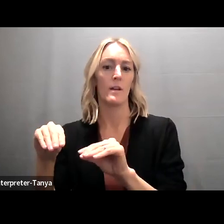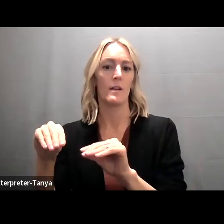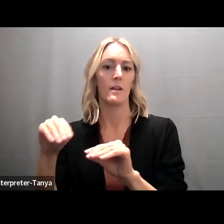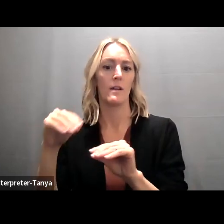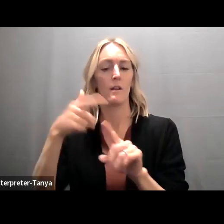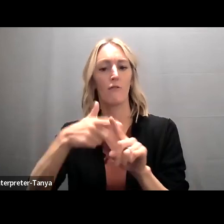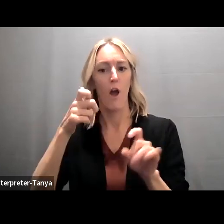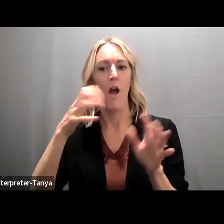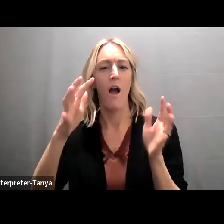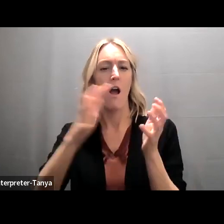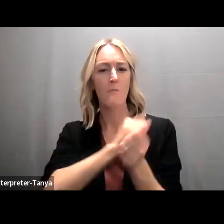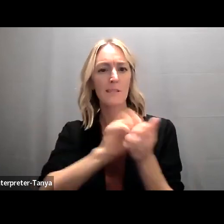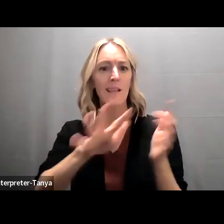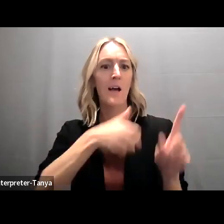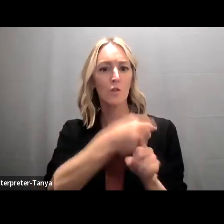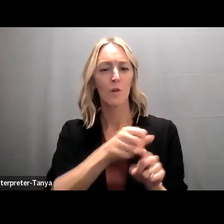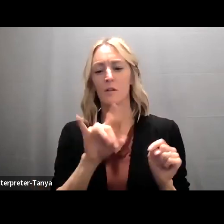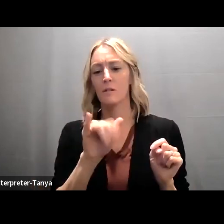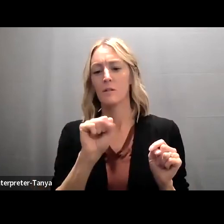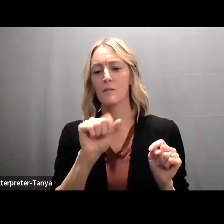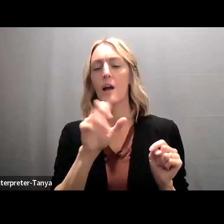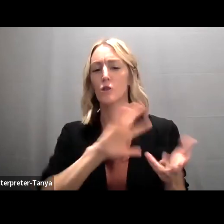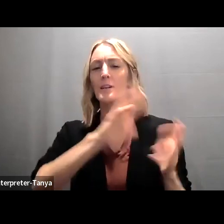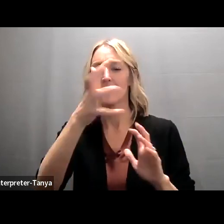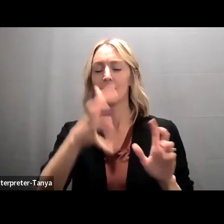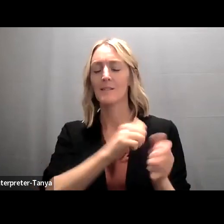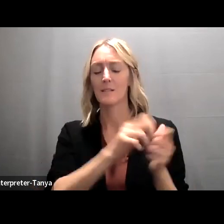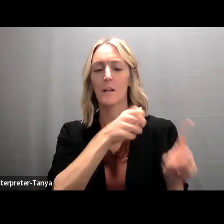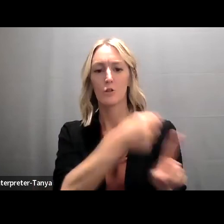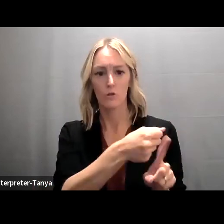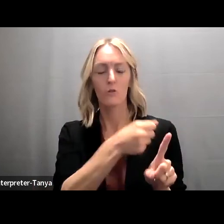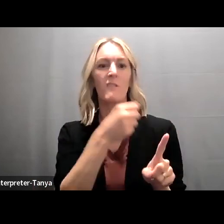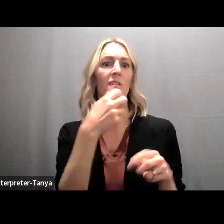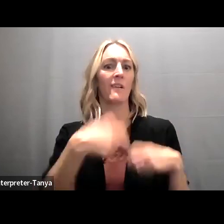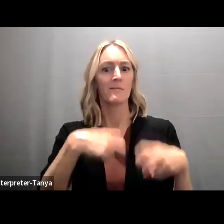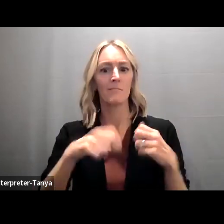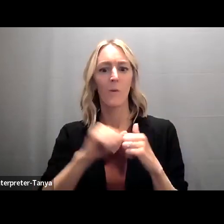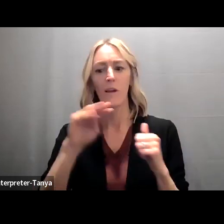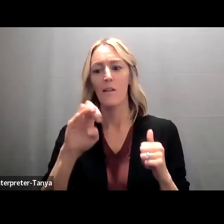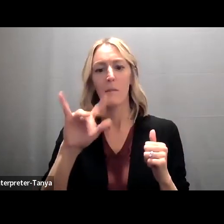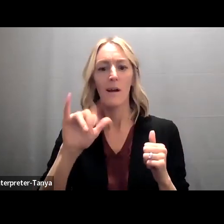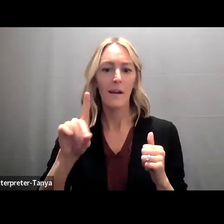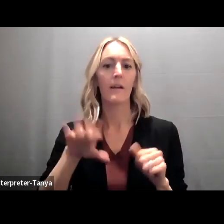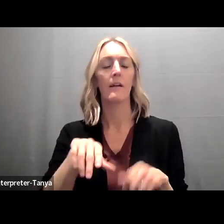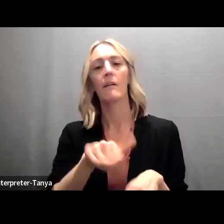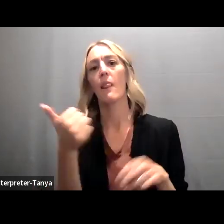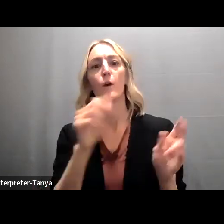and ending up having troubles with Medicaid and other issues where they end up out of